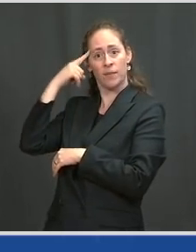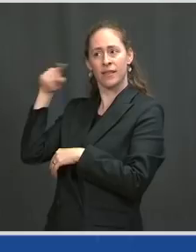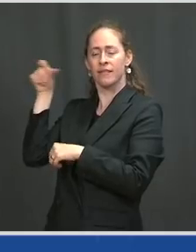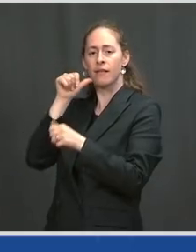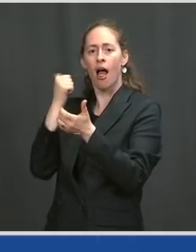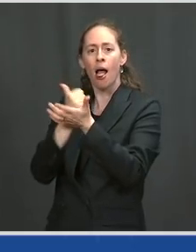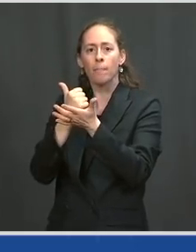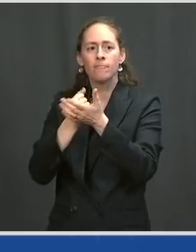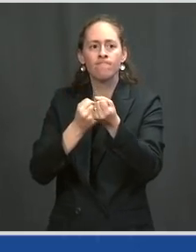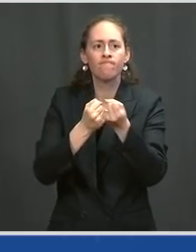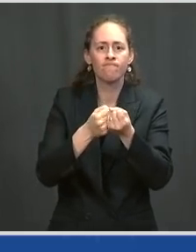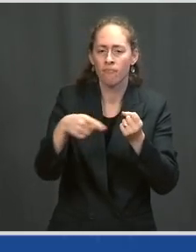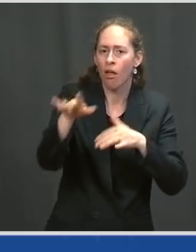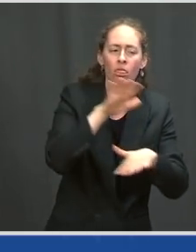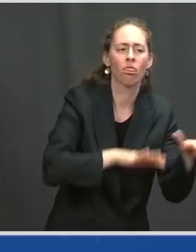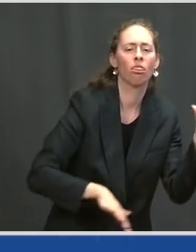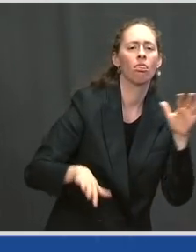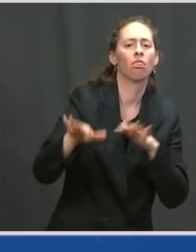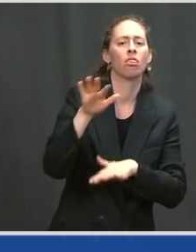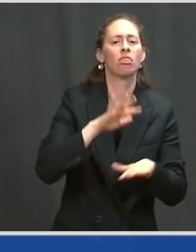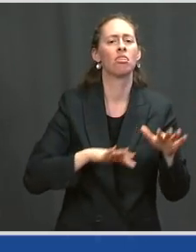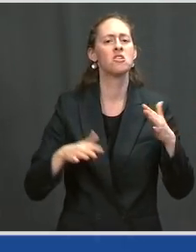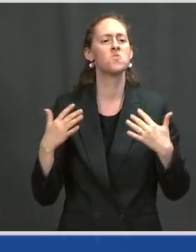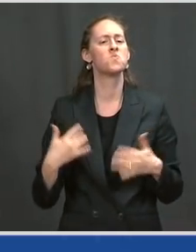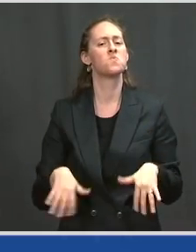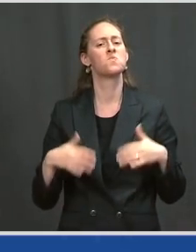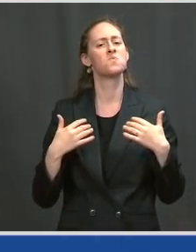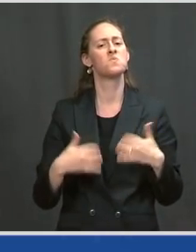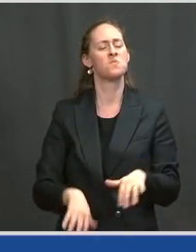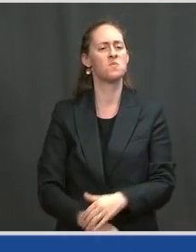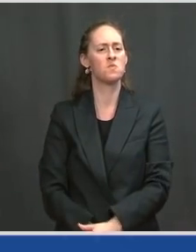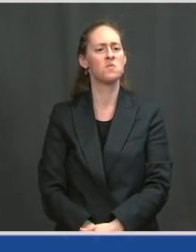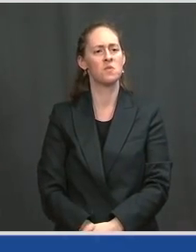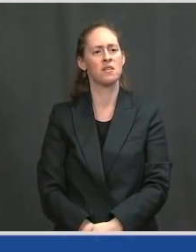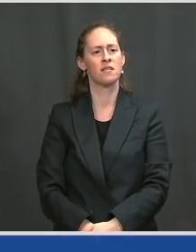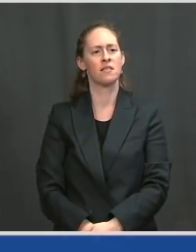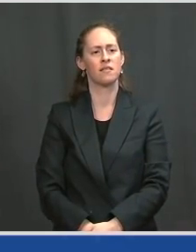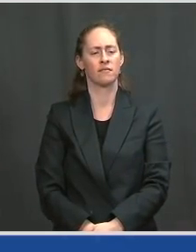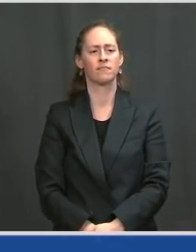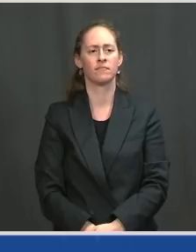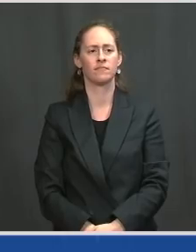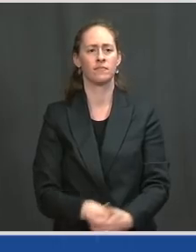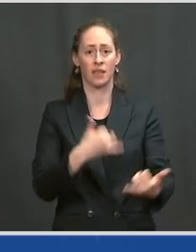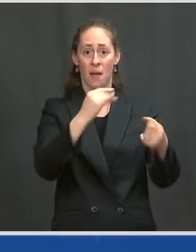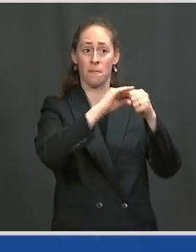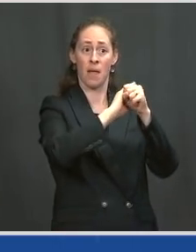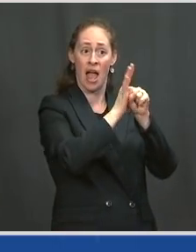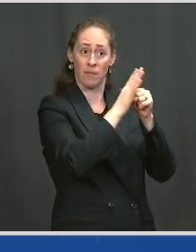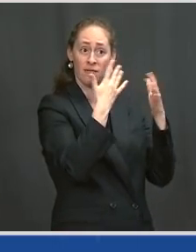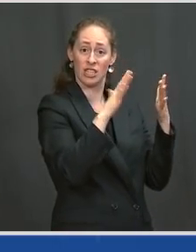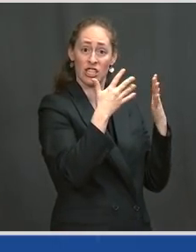We still have 8 million fewer jobs than we did when the pandemic started. And for many of those folks,